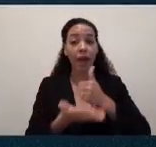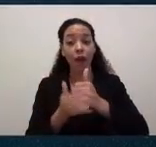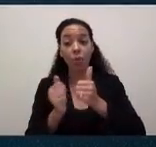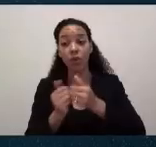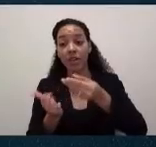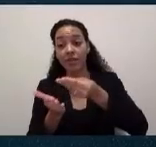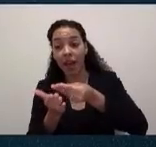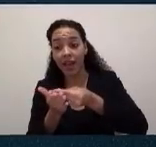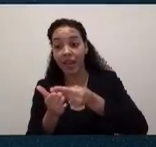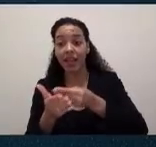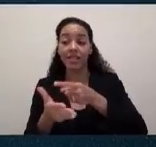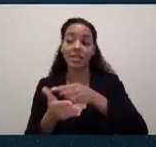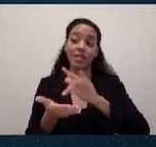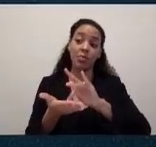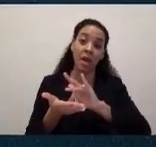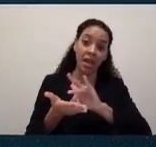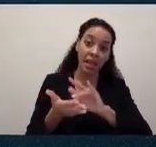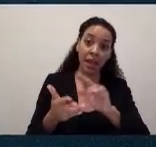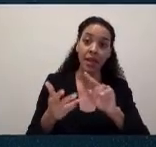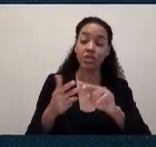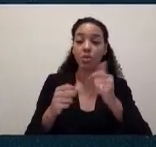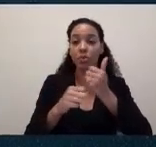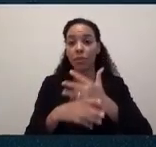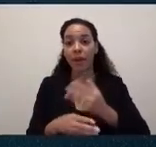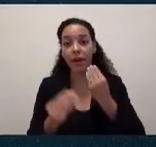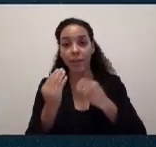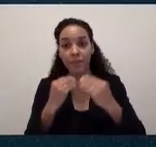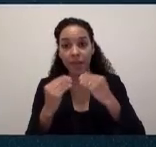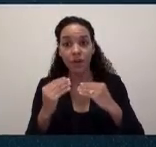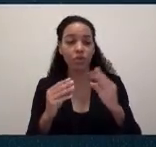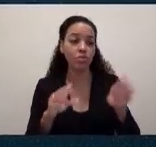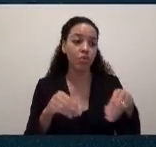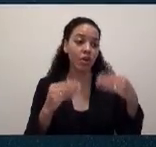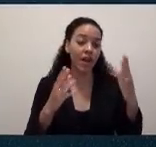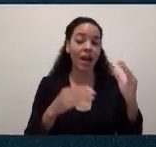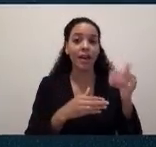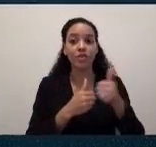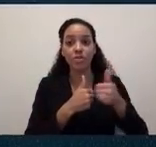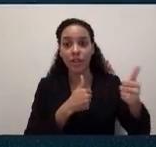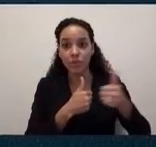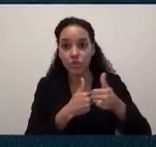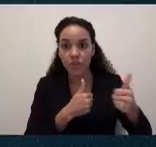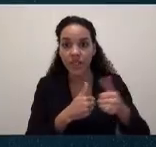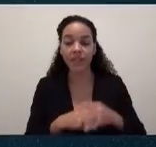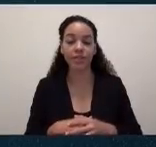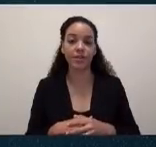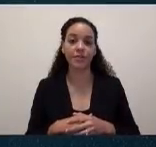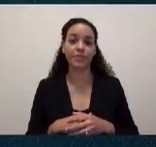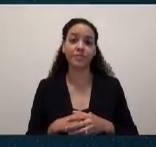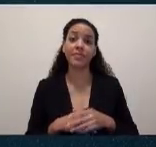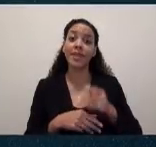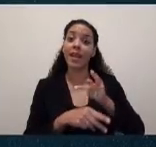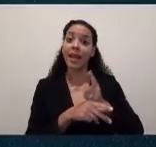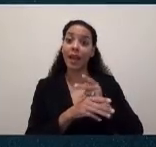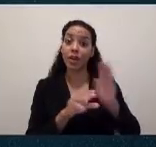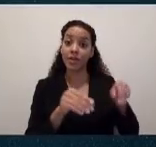to preparing meals and providing transportation. Caregiving is hard work. It's hard work.